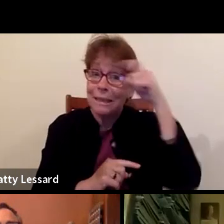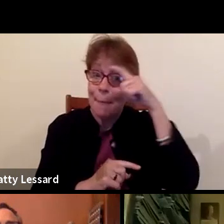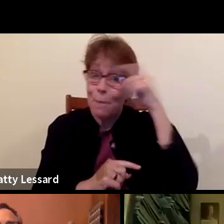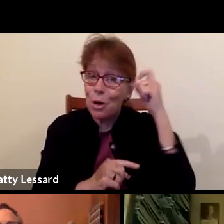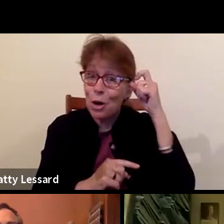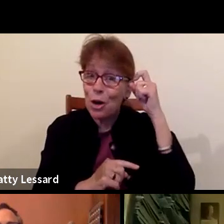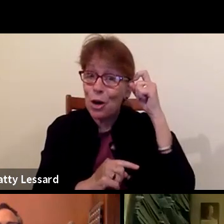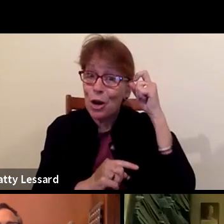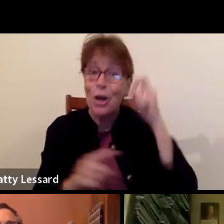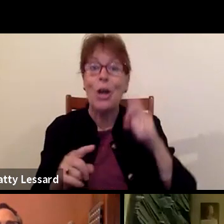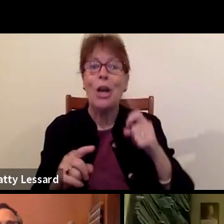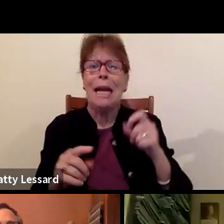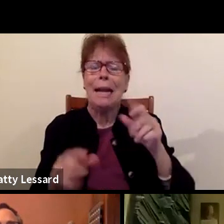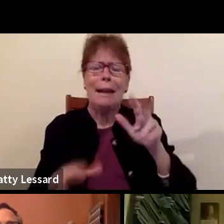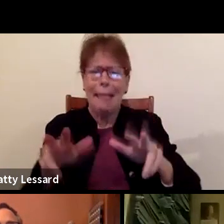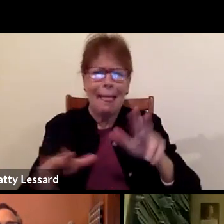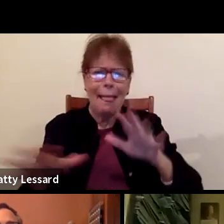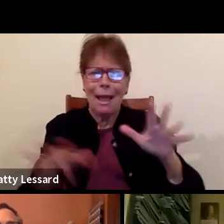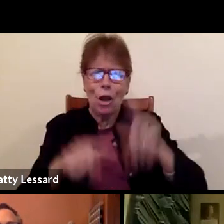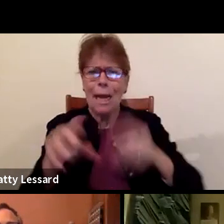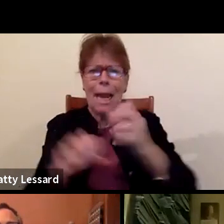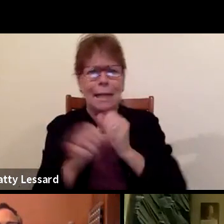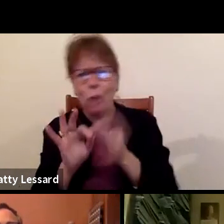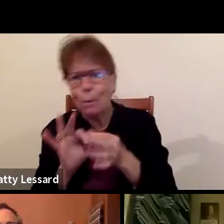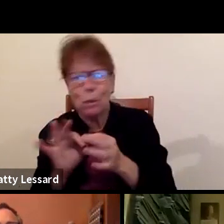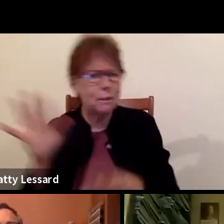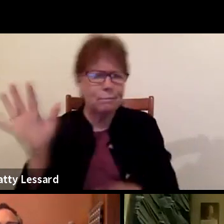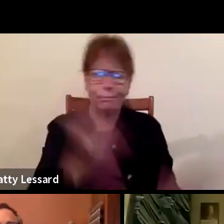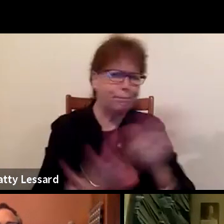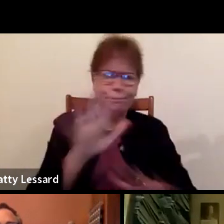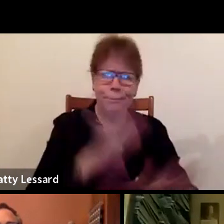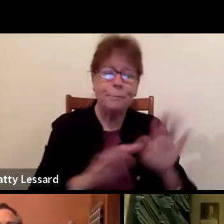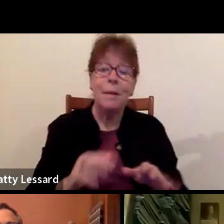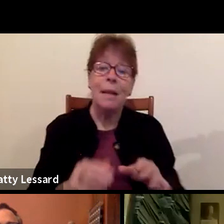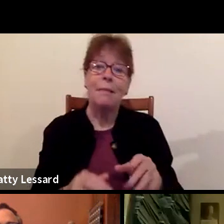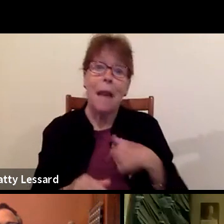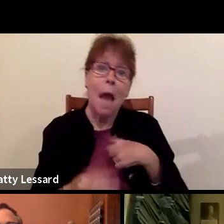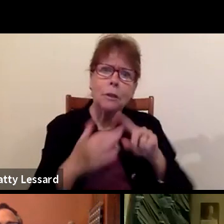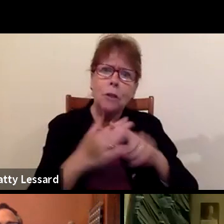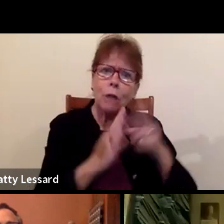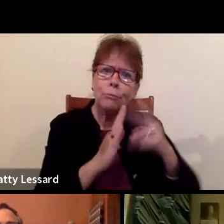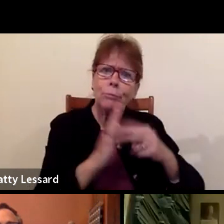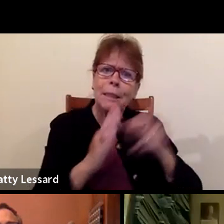Really what I want to say tonight is I've opinion looking forward to this meeting for many months.